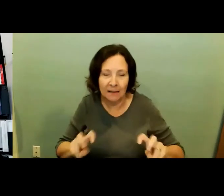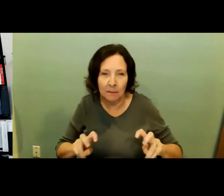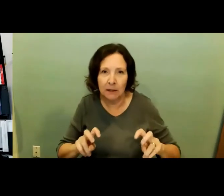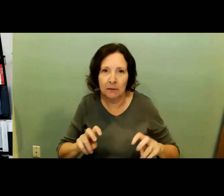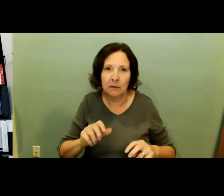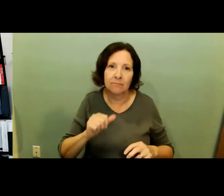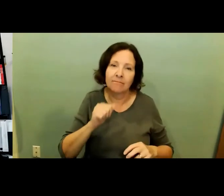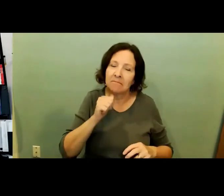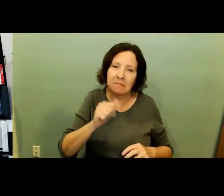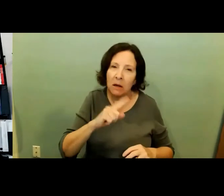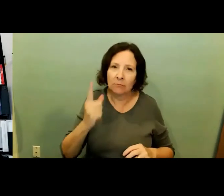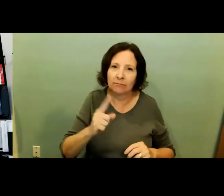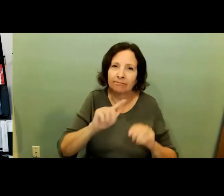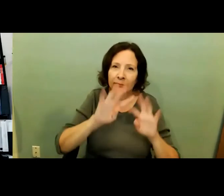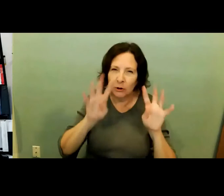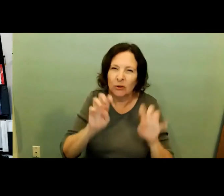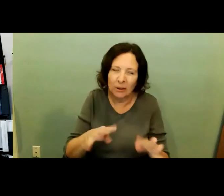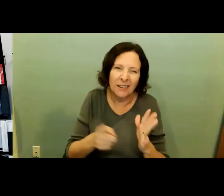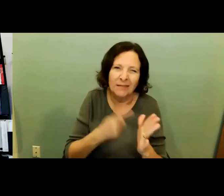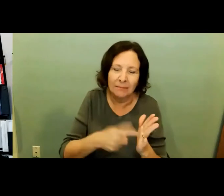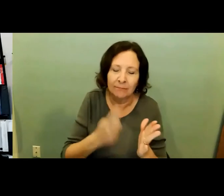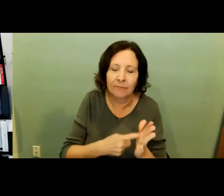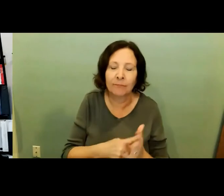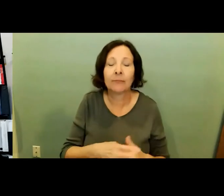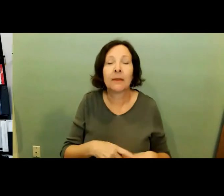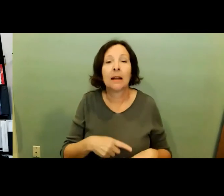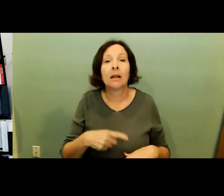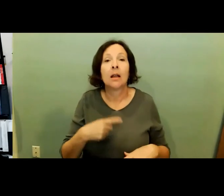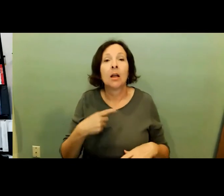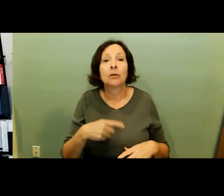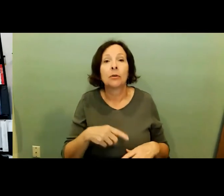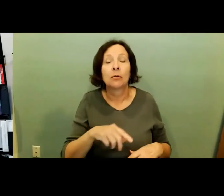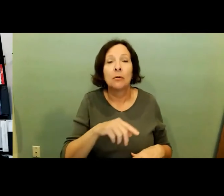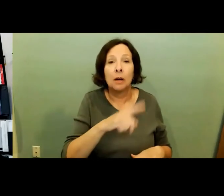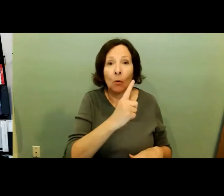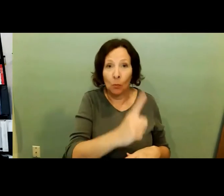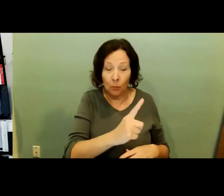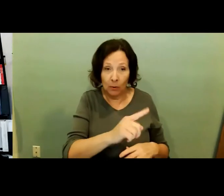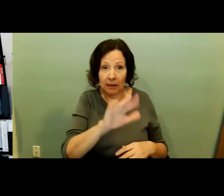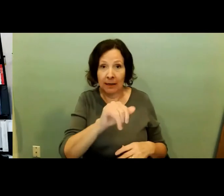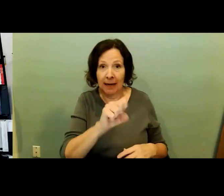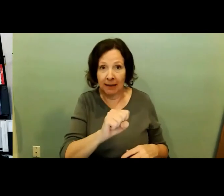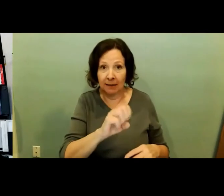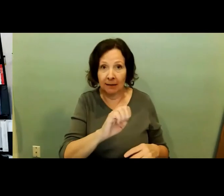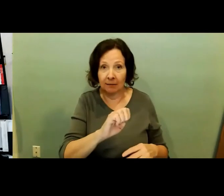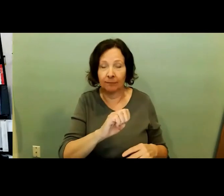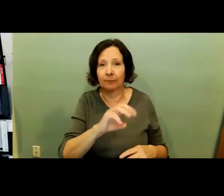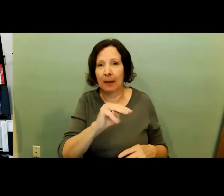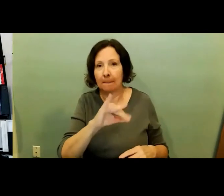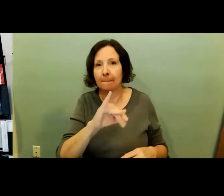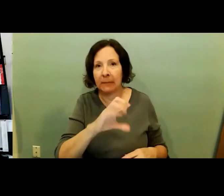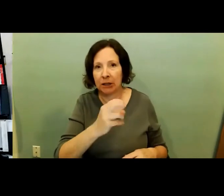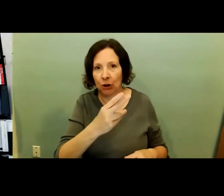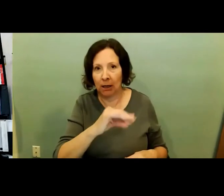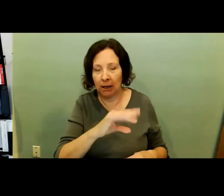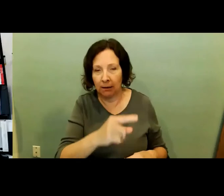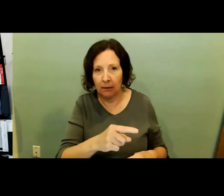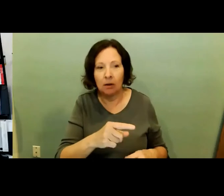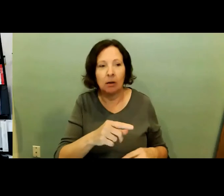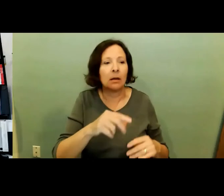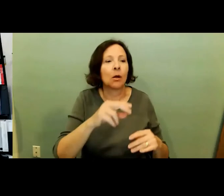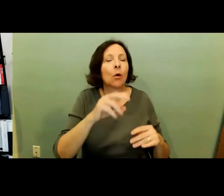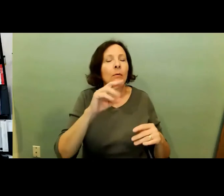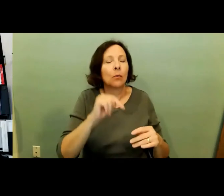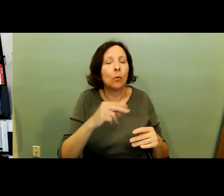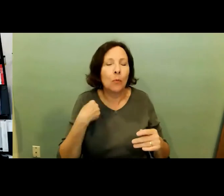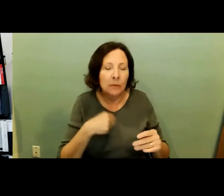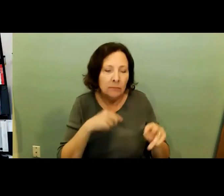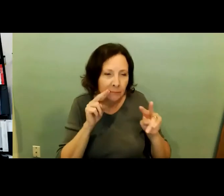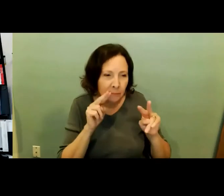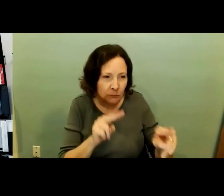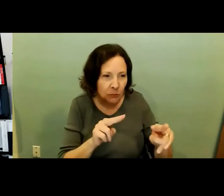In parents, preparing research from the University of Michigan affirms the spirit of